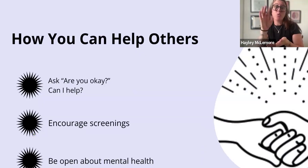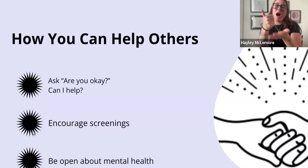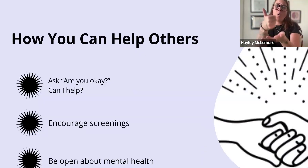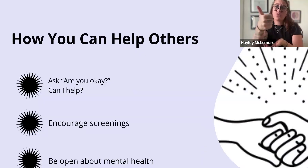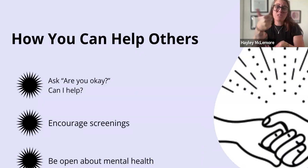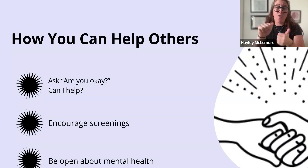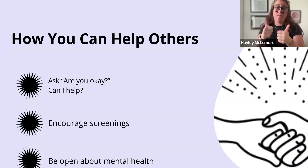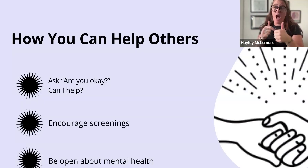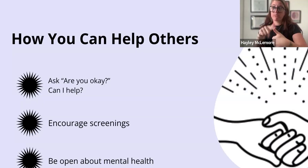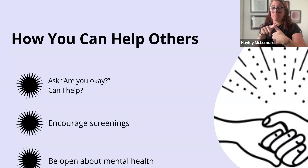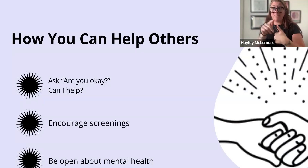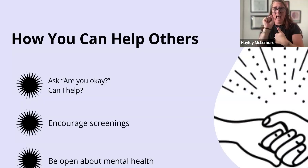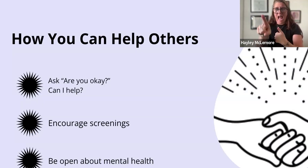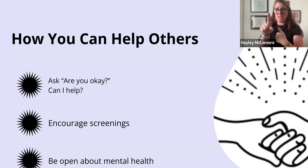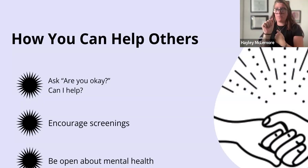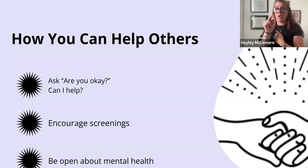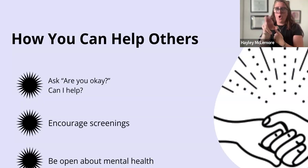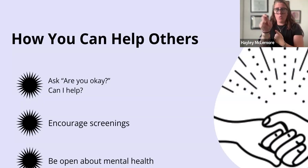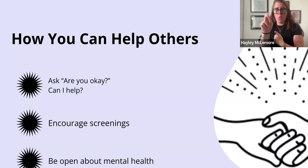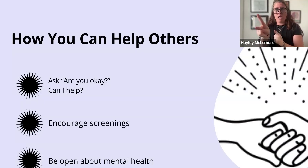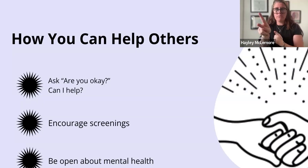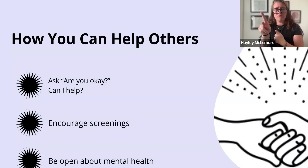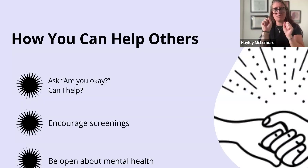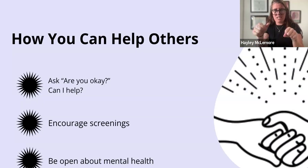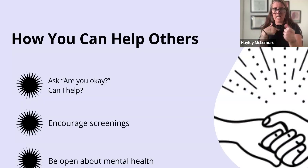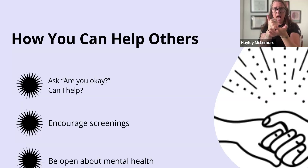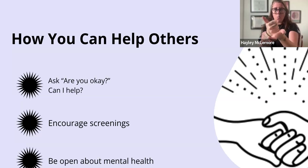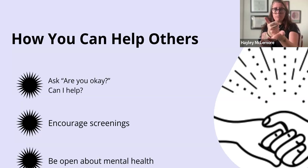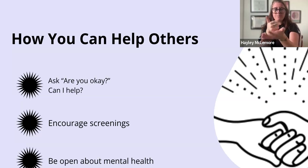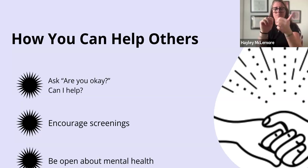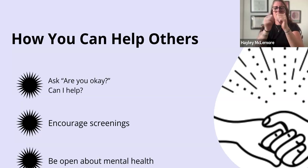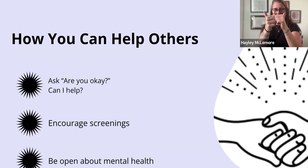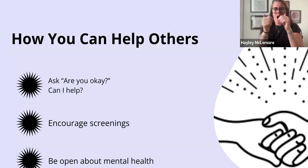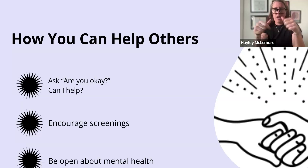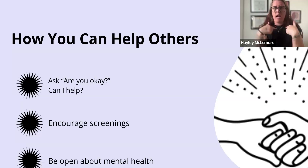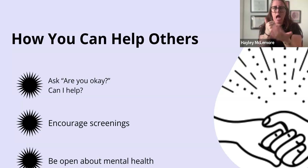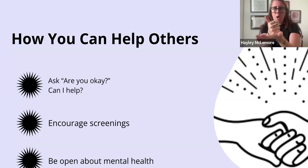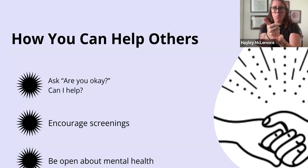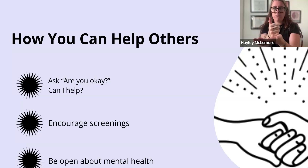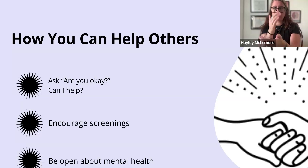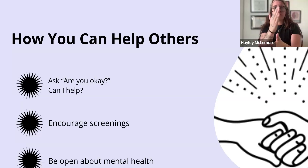So how can you help others? Or how can you help yourself? Ask someone, "Hey, are you okay?"